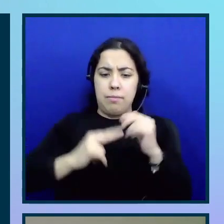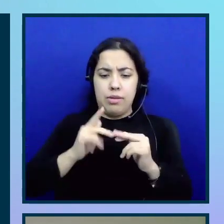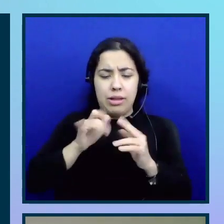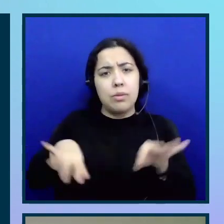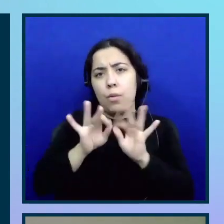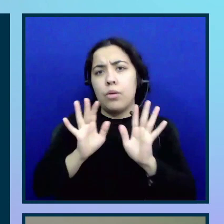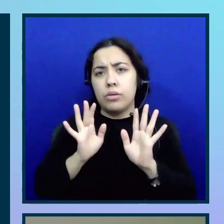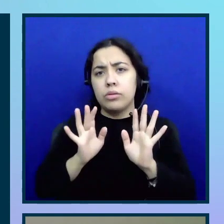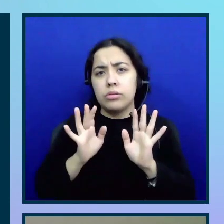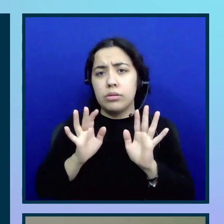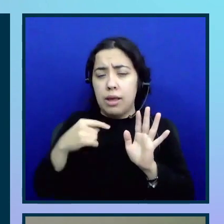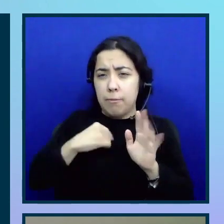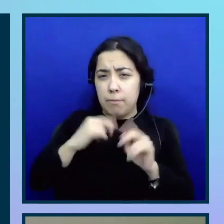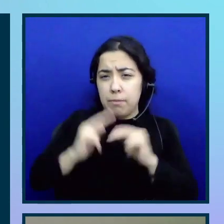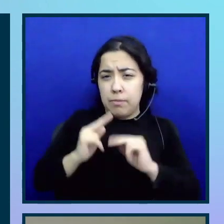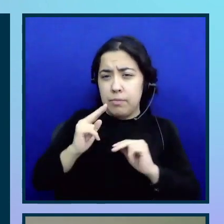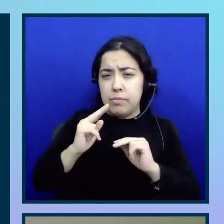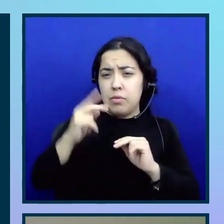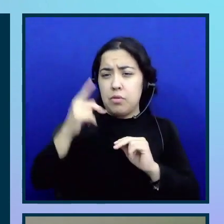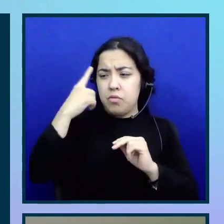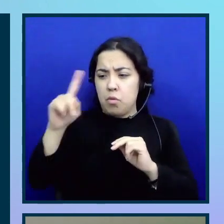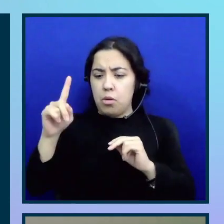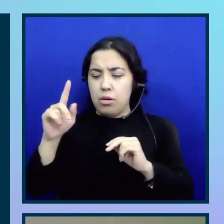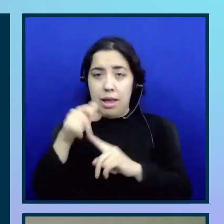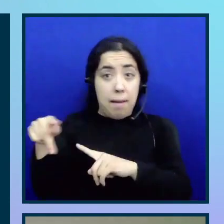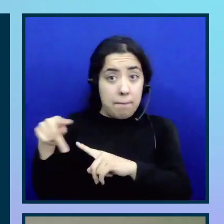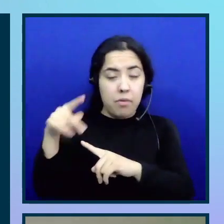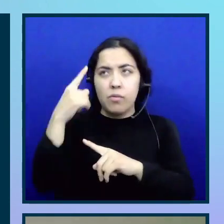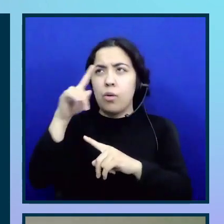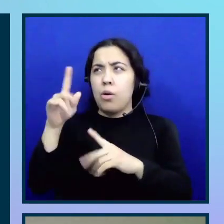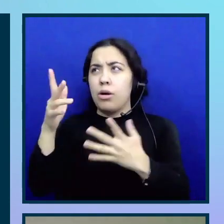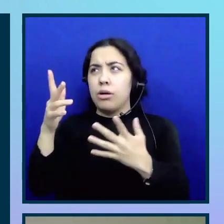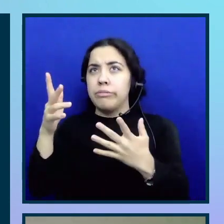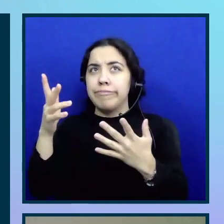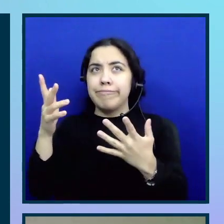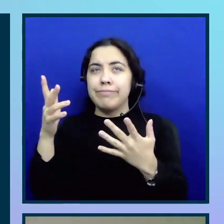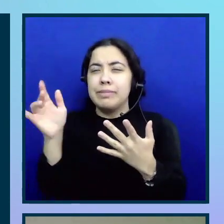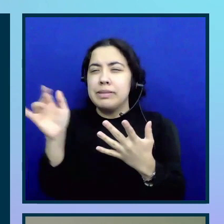Like, are you building a application like Google sheets? Like, are you building a spreadsheet?